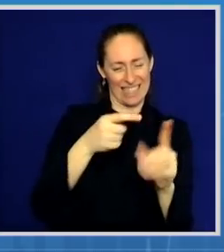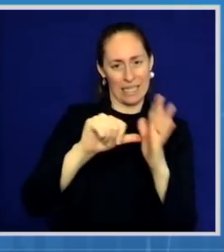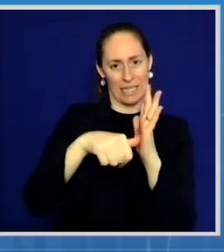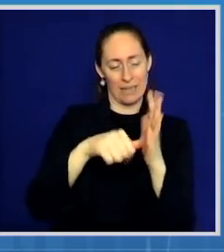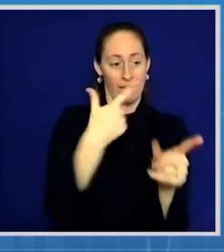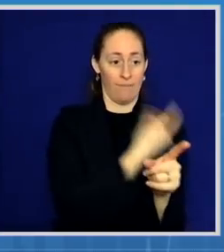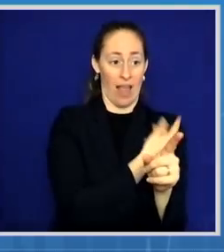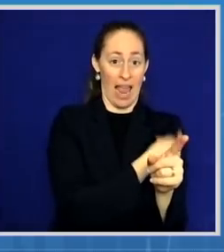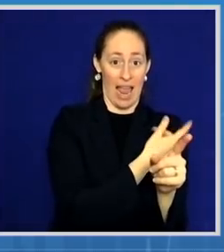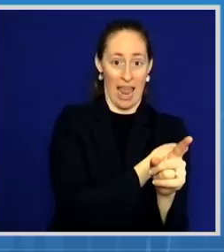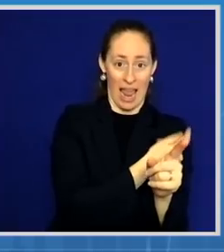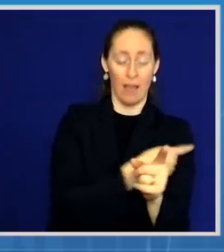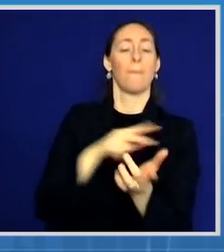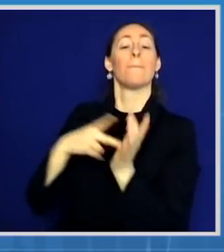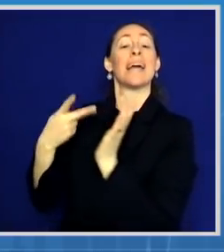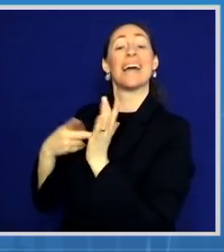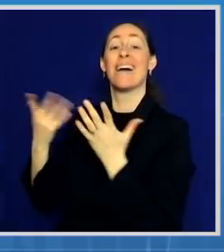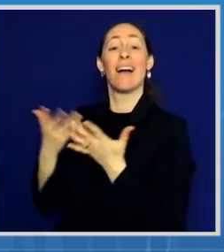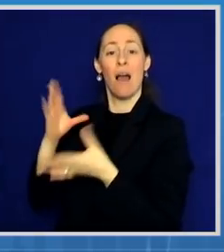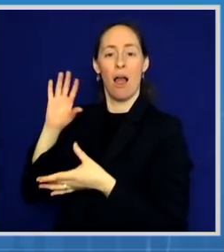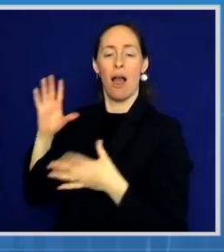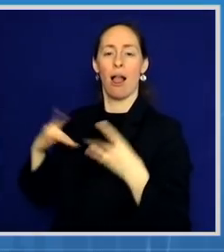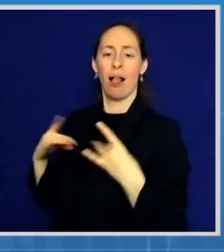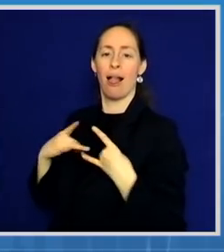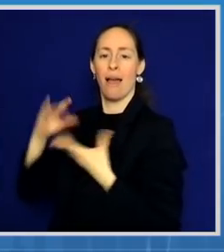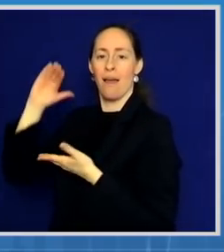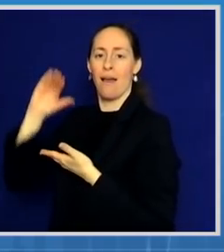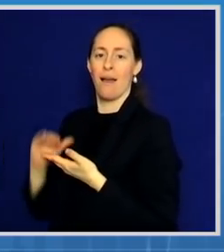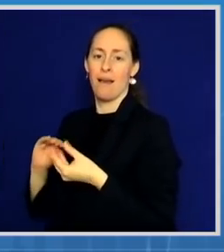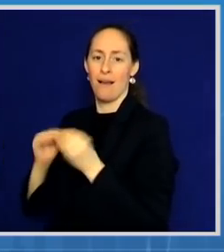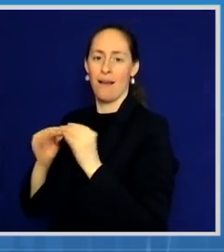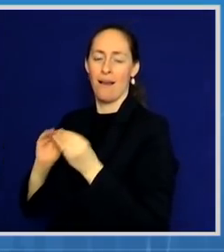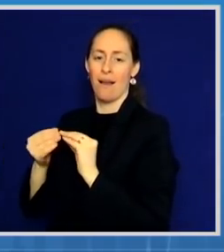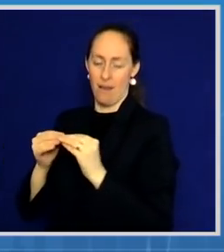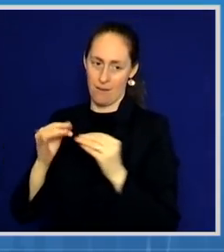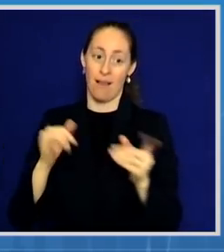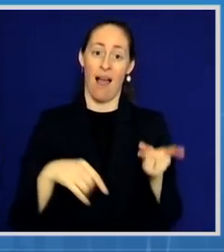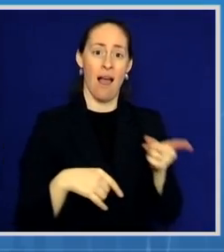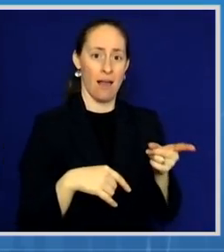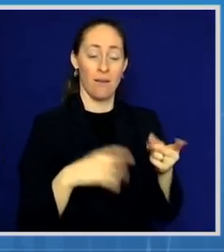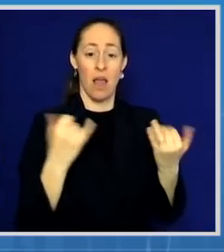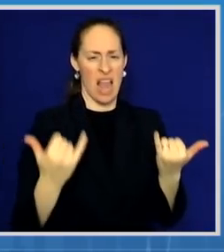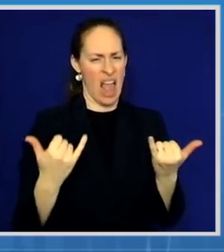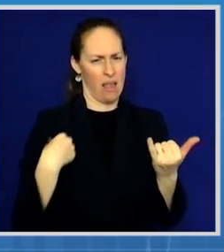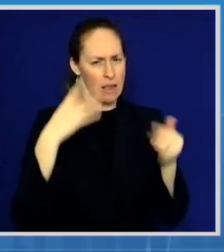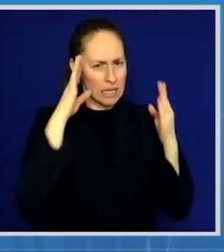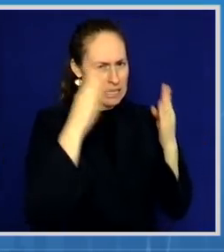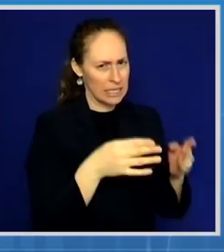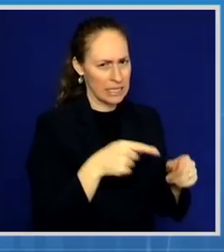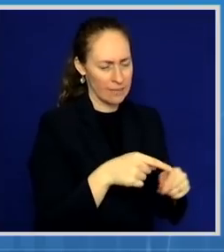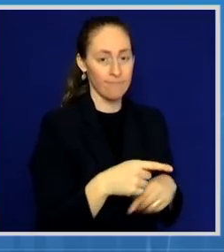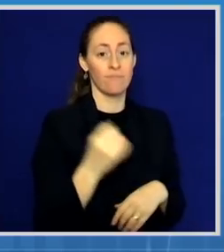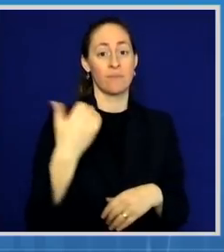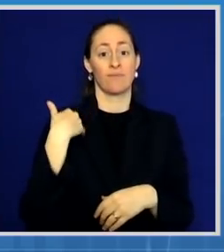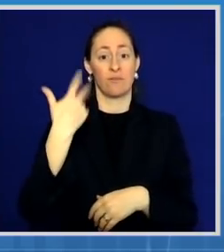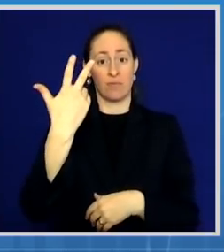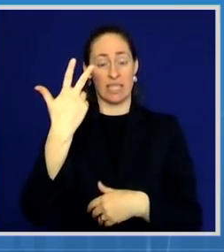we'll take increased steps as we have. Until now we've had three updated guidances of what you can do if you're fully vaccinated and we look forward to more as more